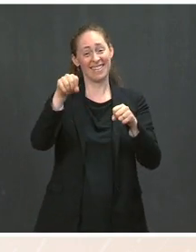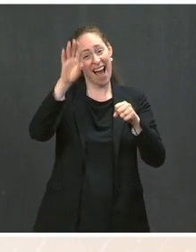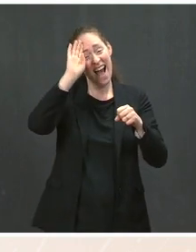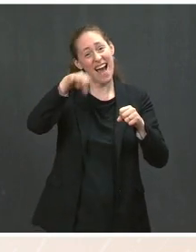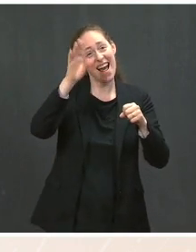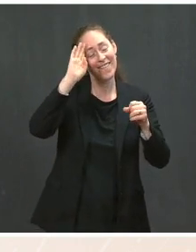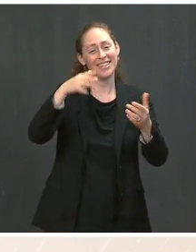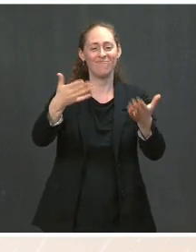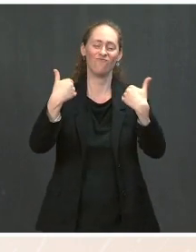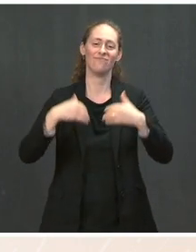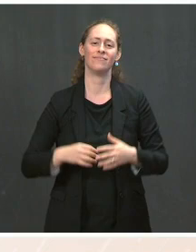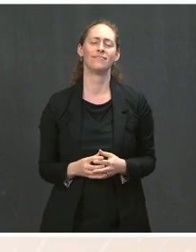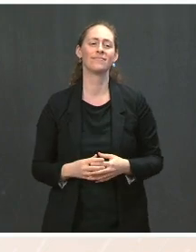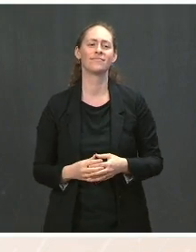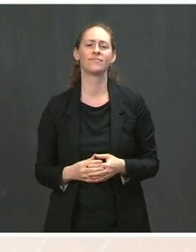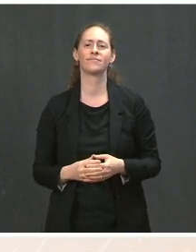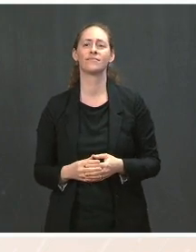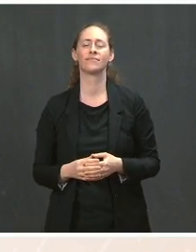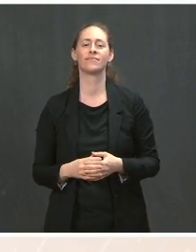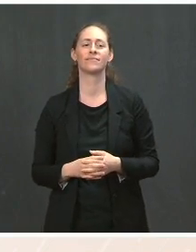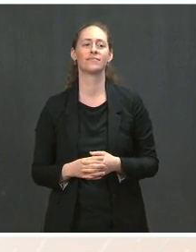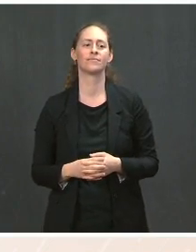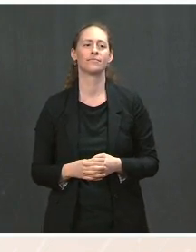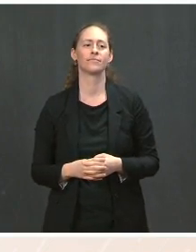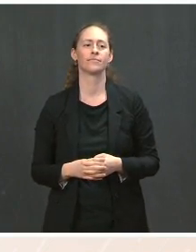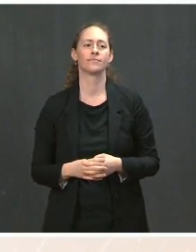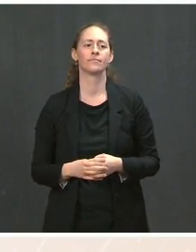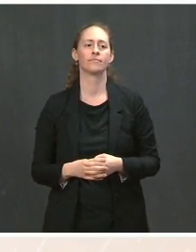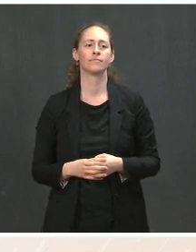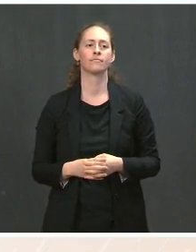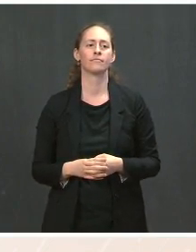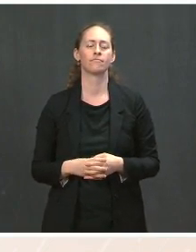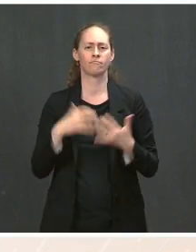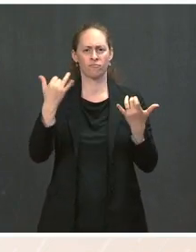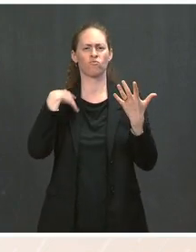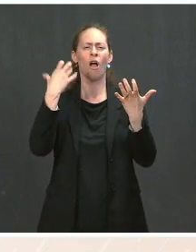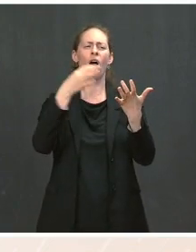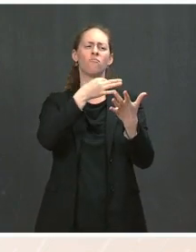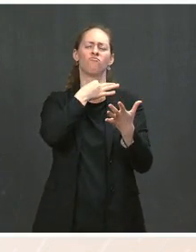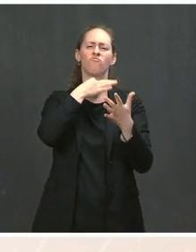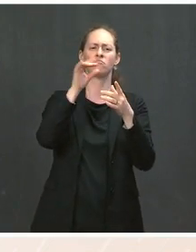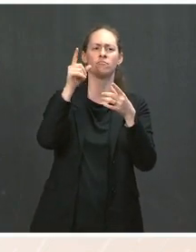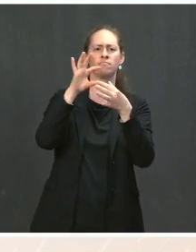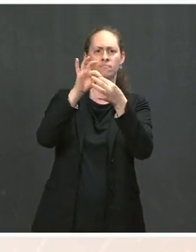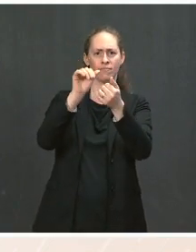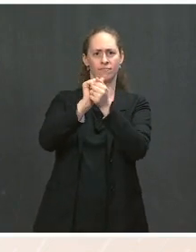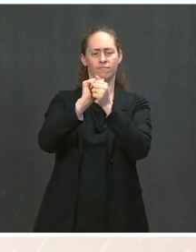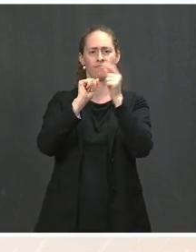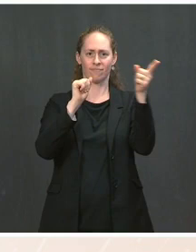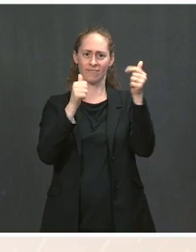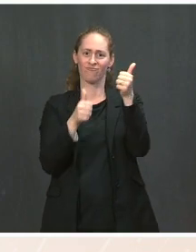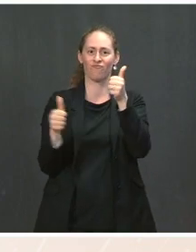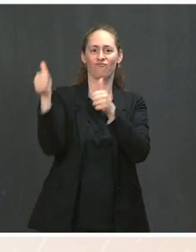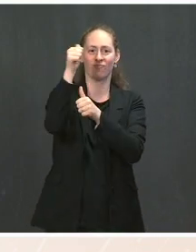The Press: With Prime Minister Suga coming tomorrow, and now you've just announced President Moon coming --